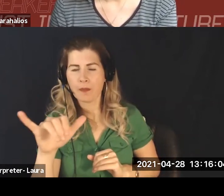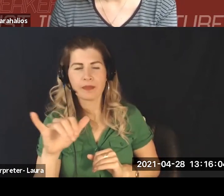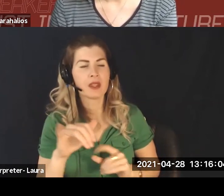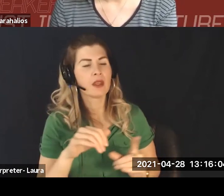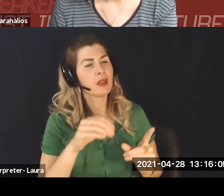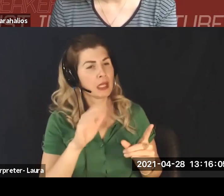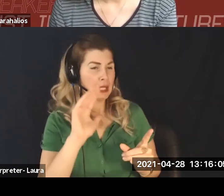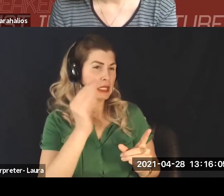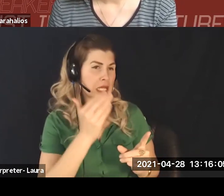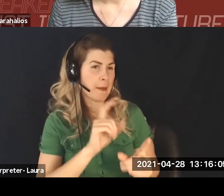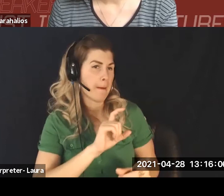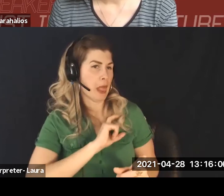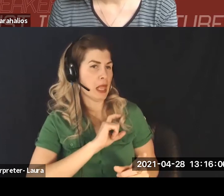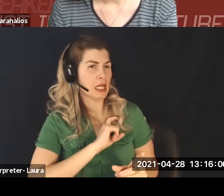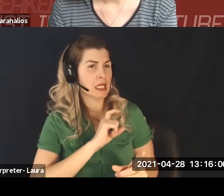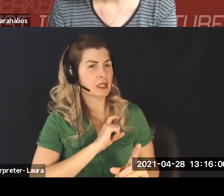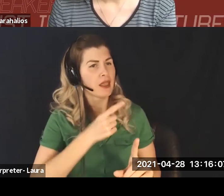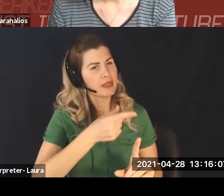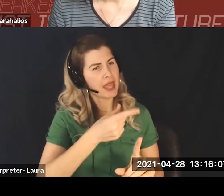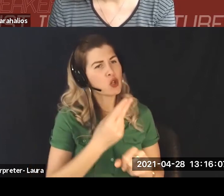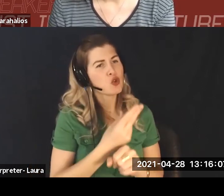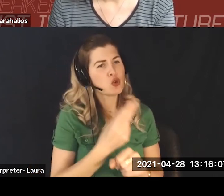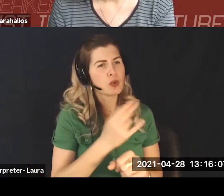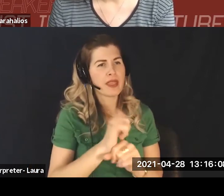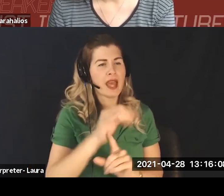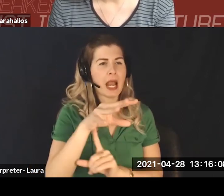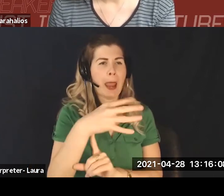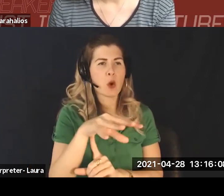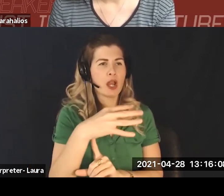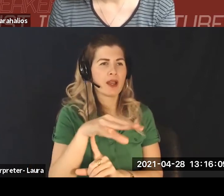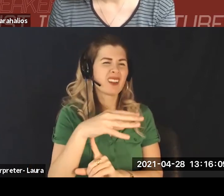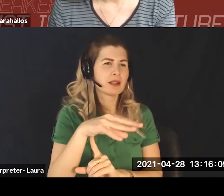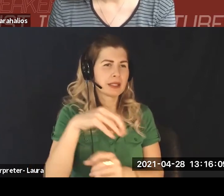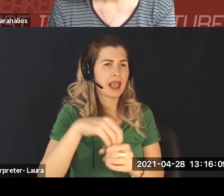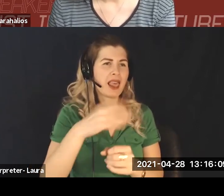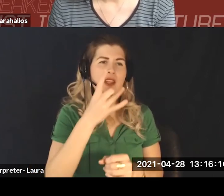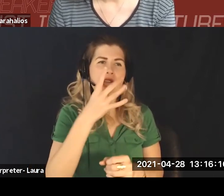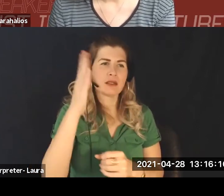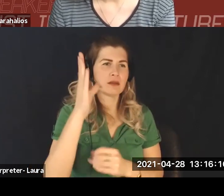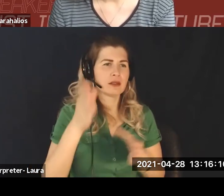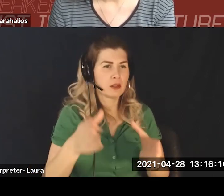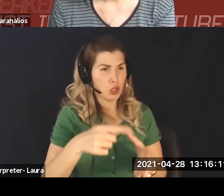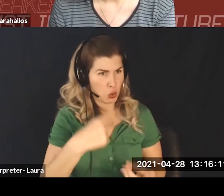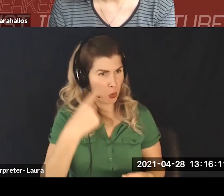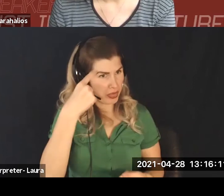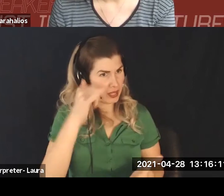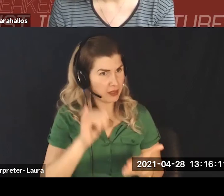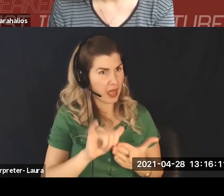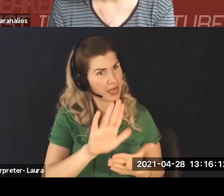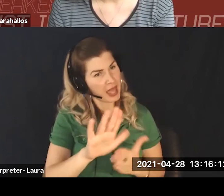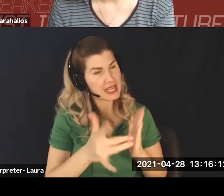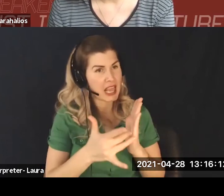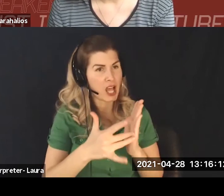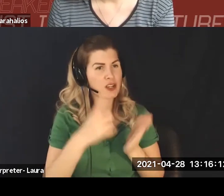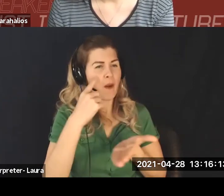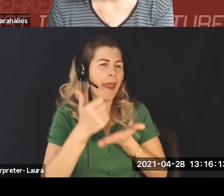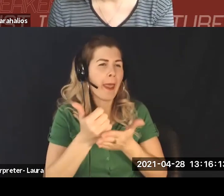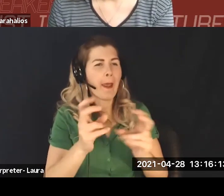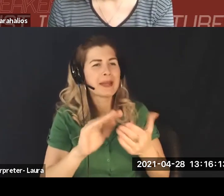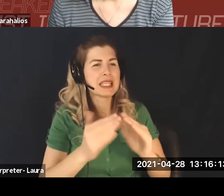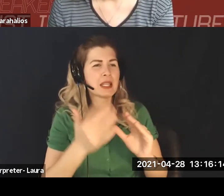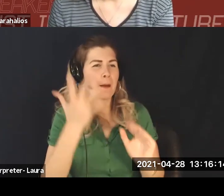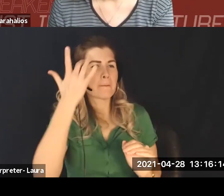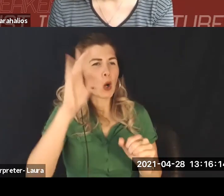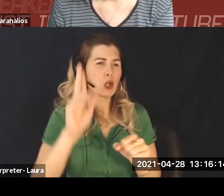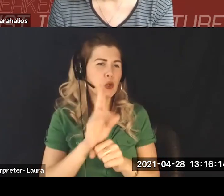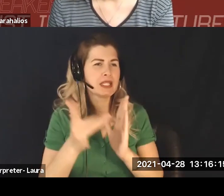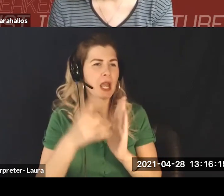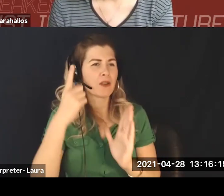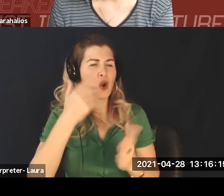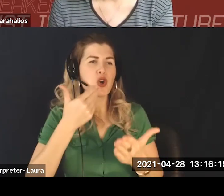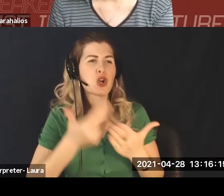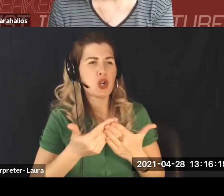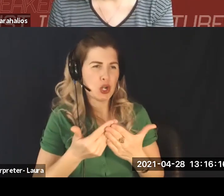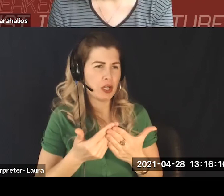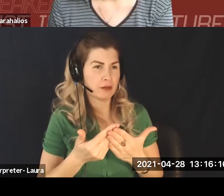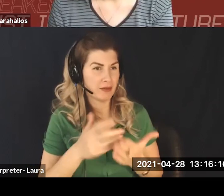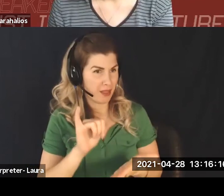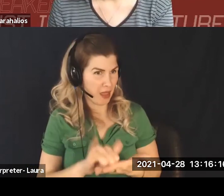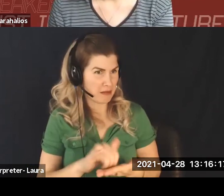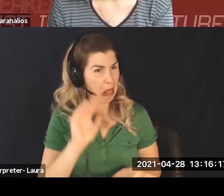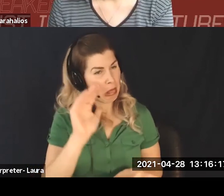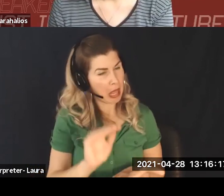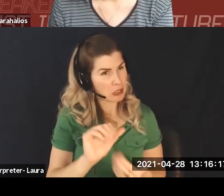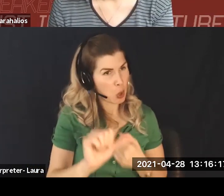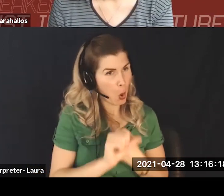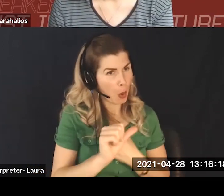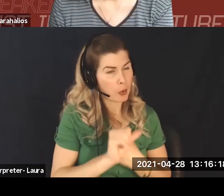And he says, it seems like the police were the ones who predominantly use their surveillance systems for IoT programs. Do you think these surveillance systems framing themselves to make a city smarter by using tech for good would be less harmful or at